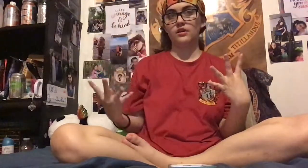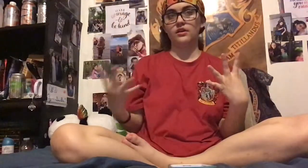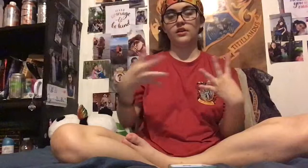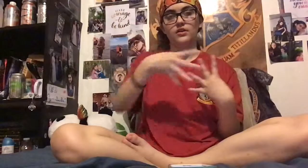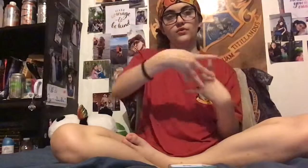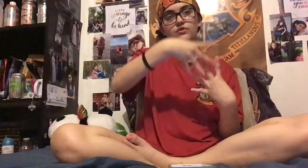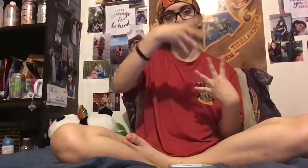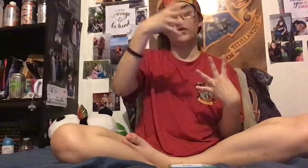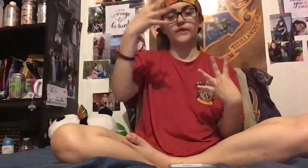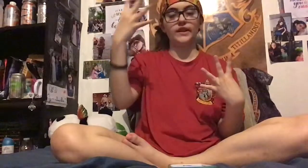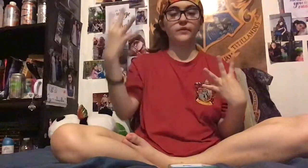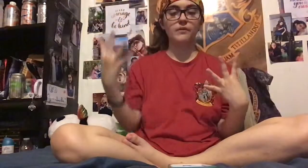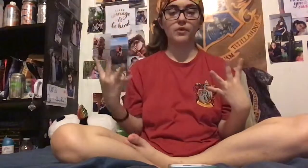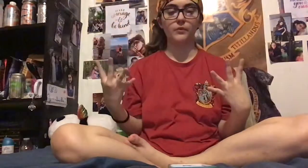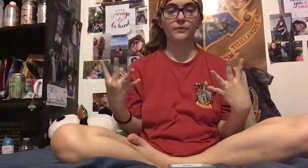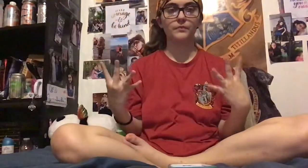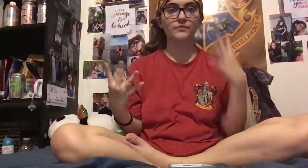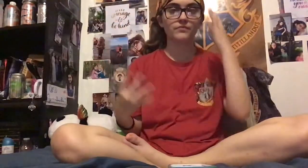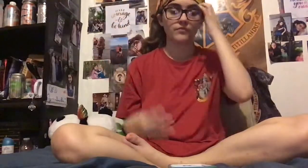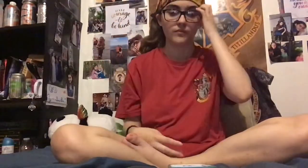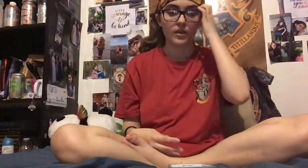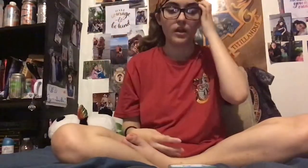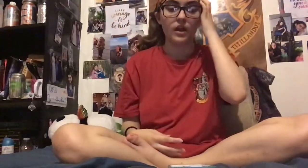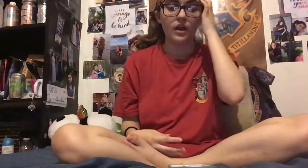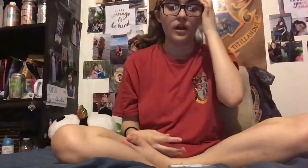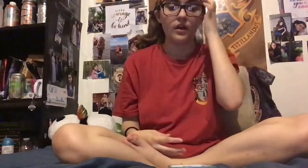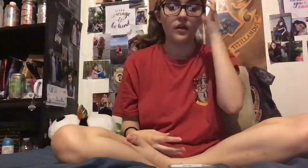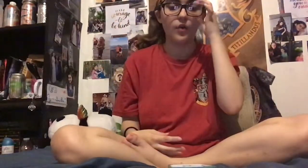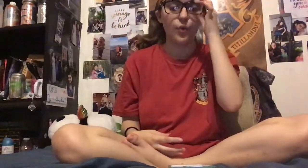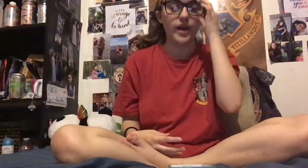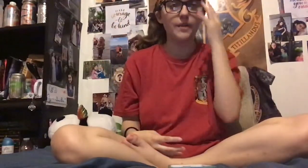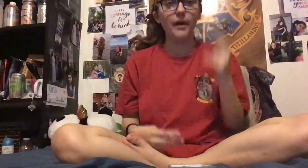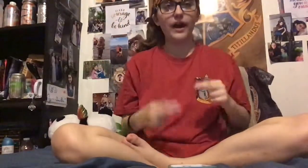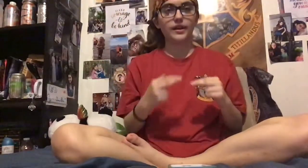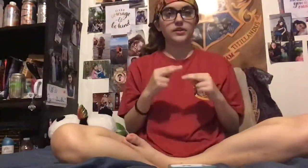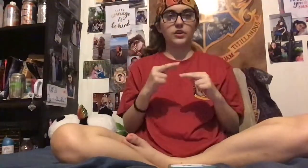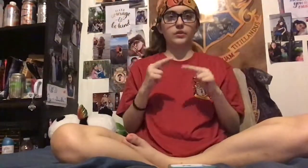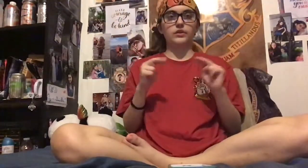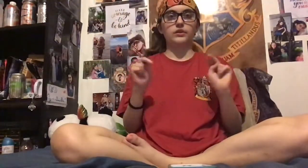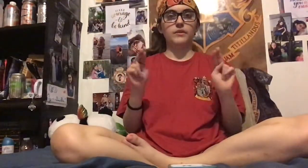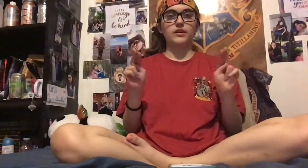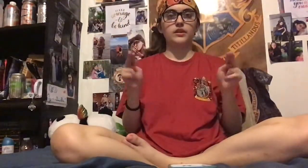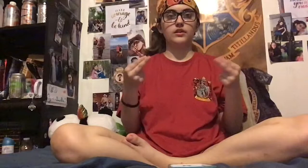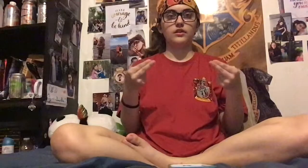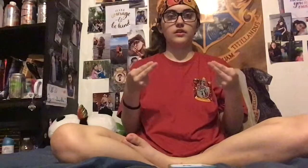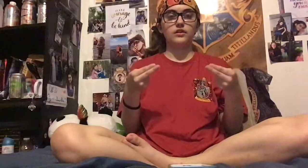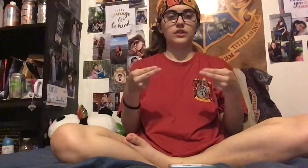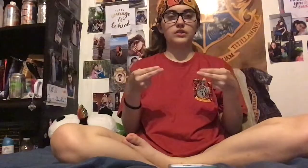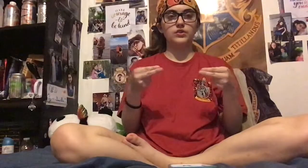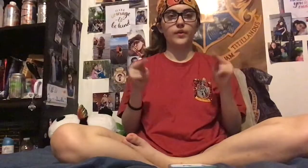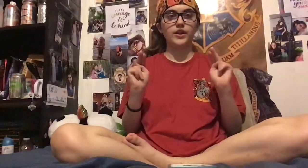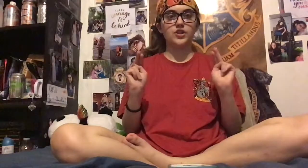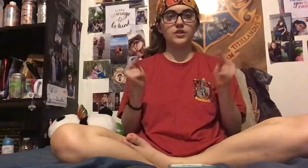You like a rainbow Way up high so to make two H's